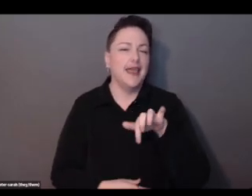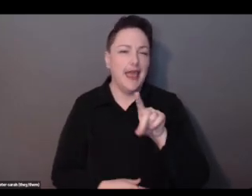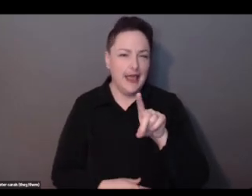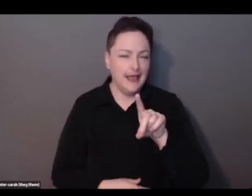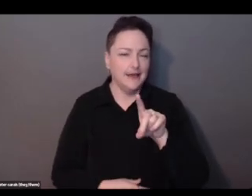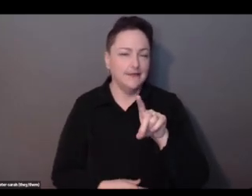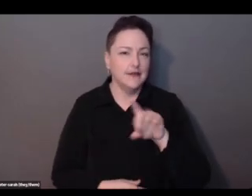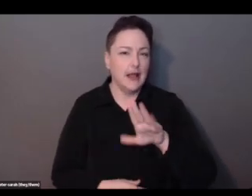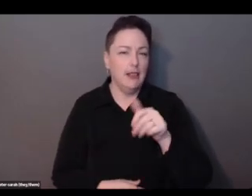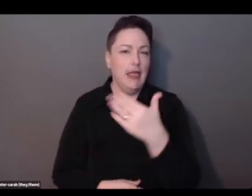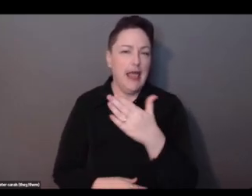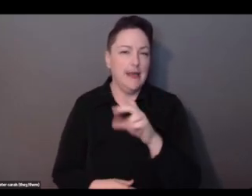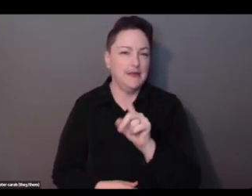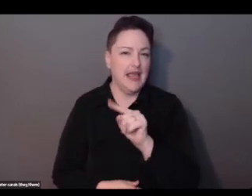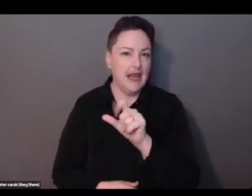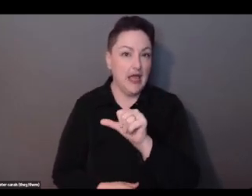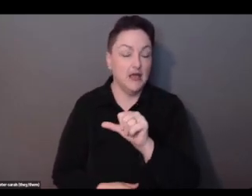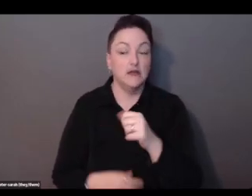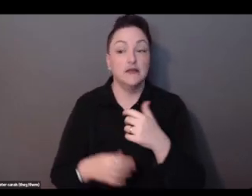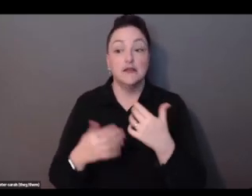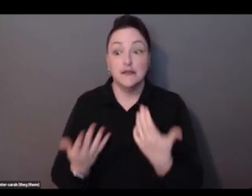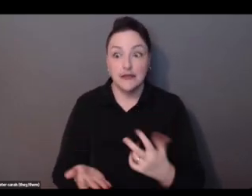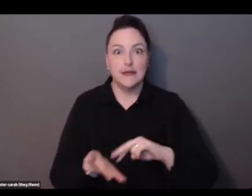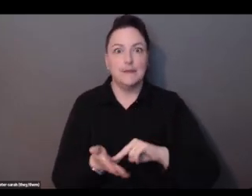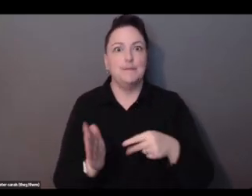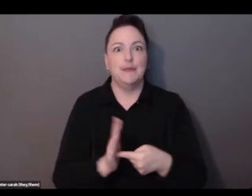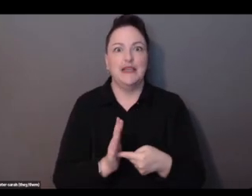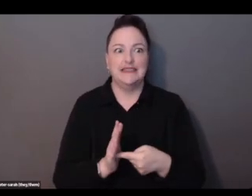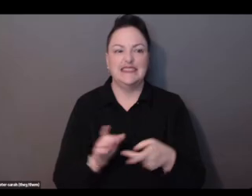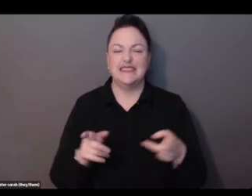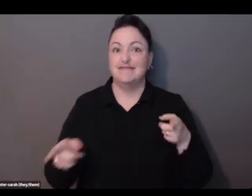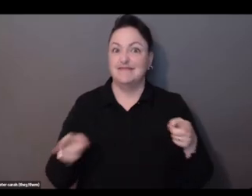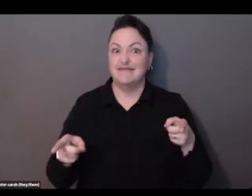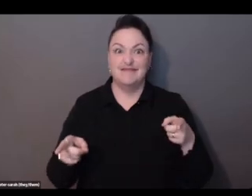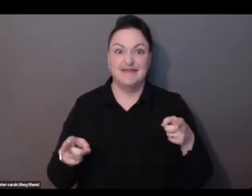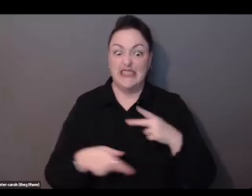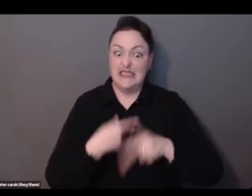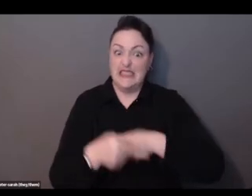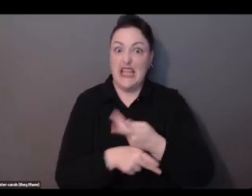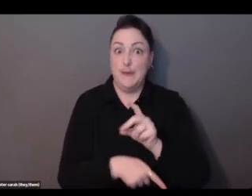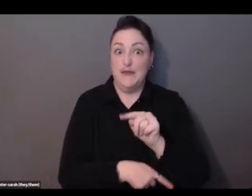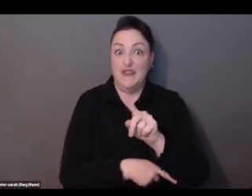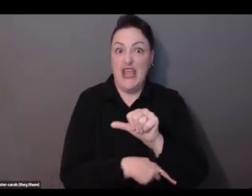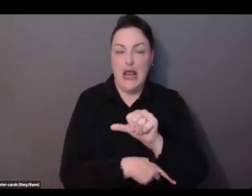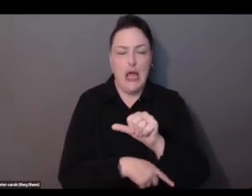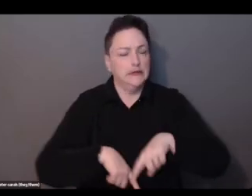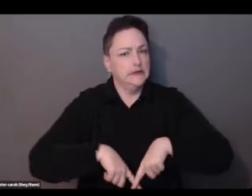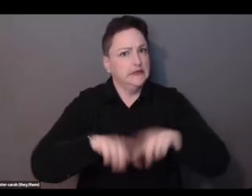we don't necessarily want people to take away exactly that 6.4 million